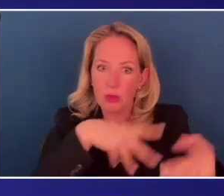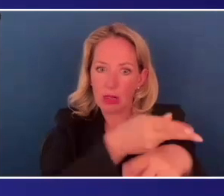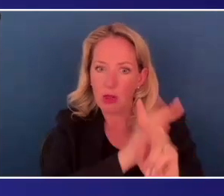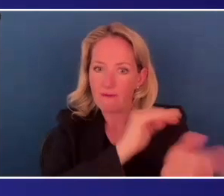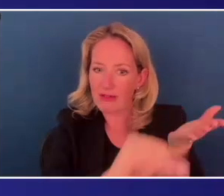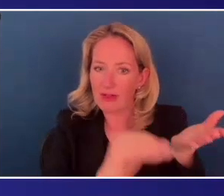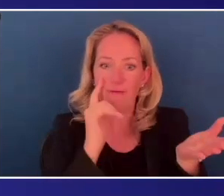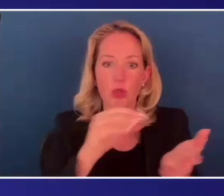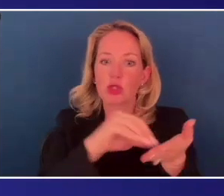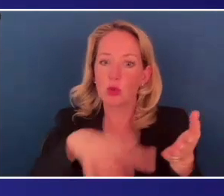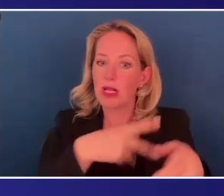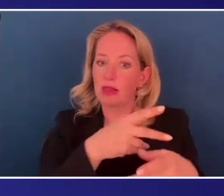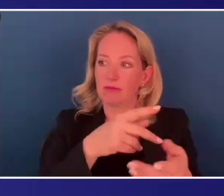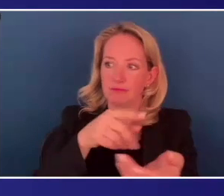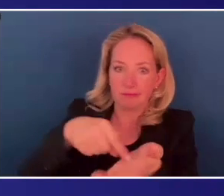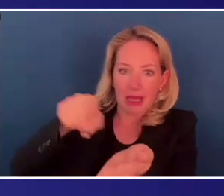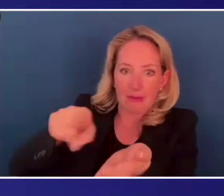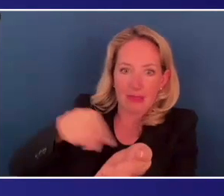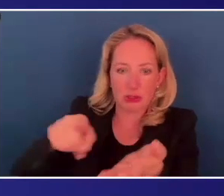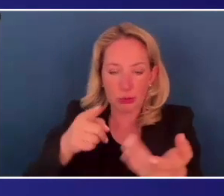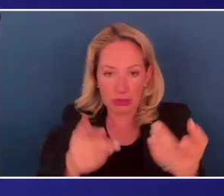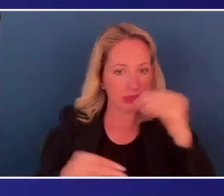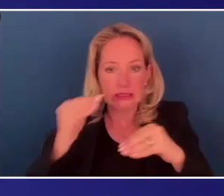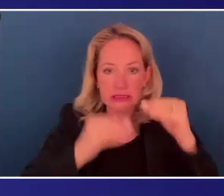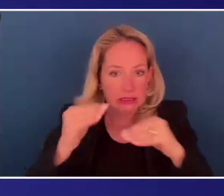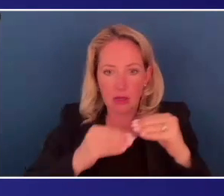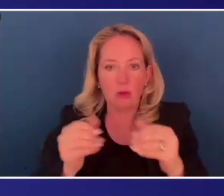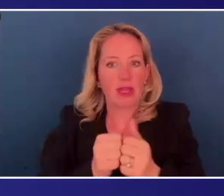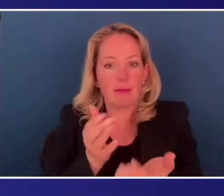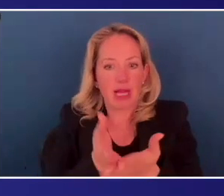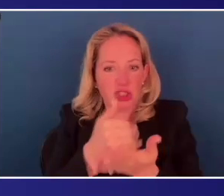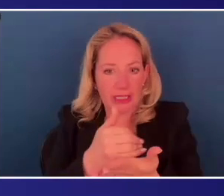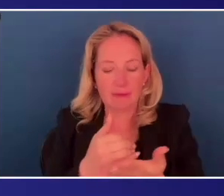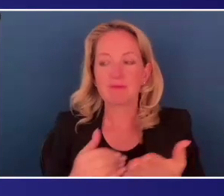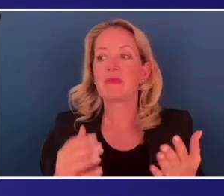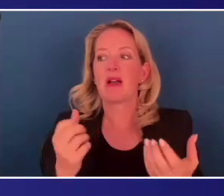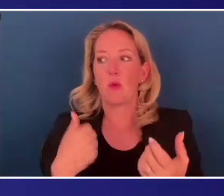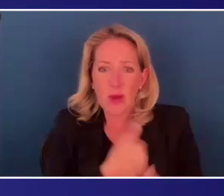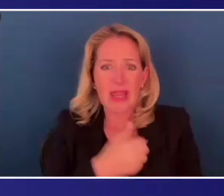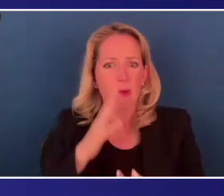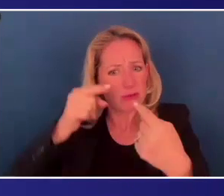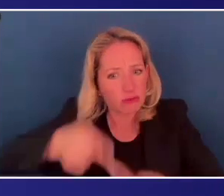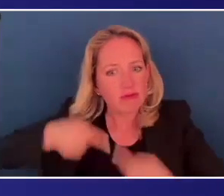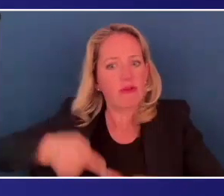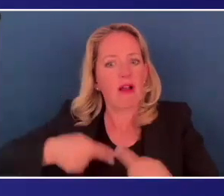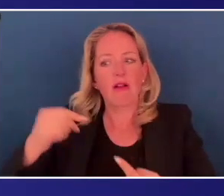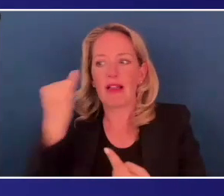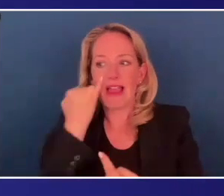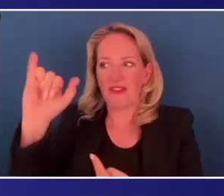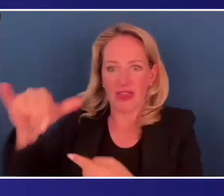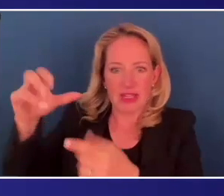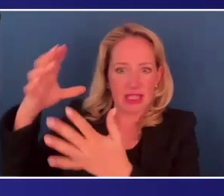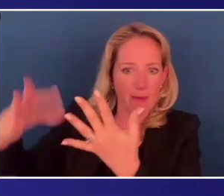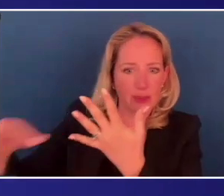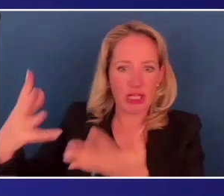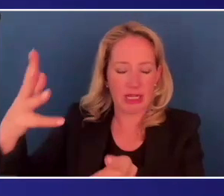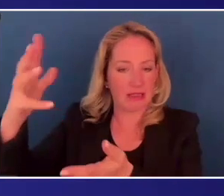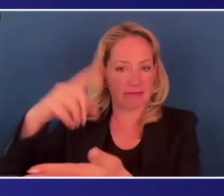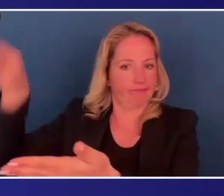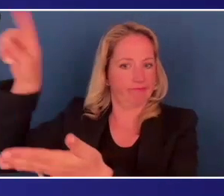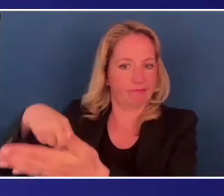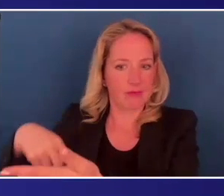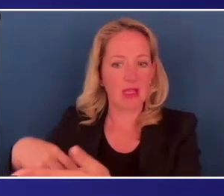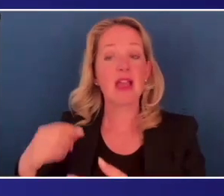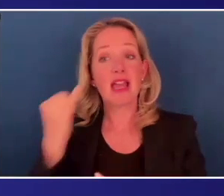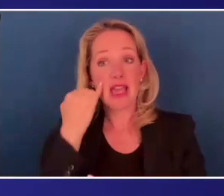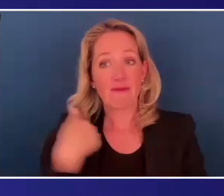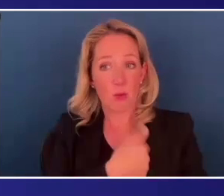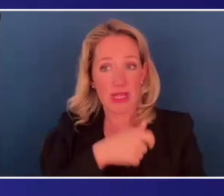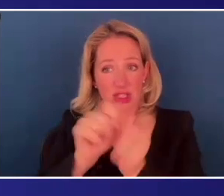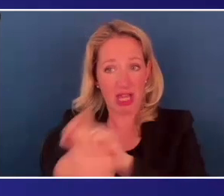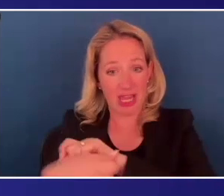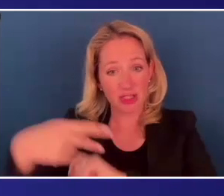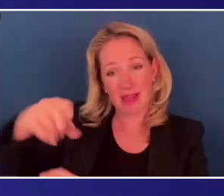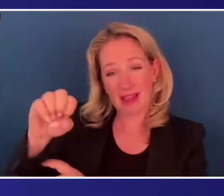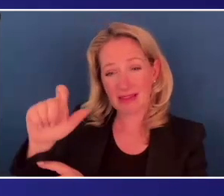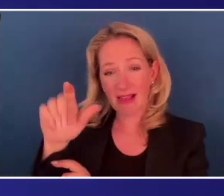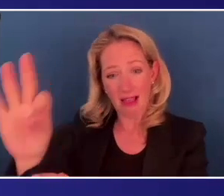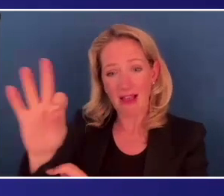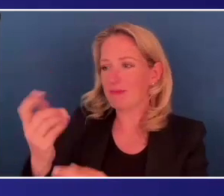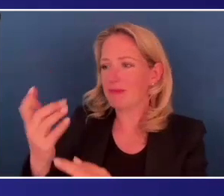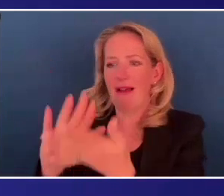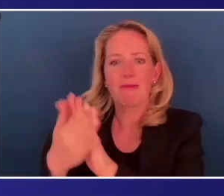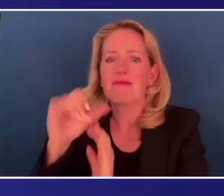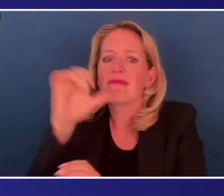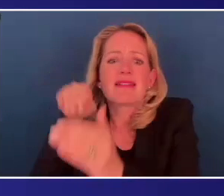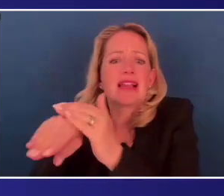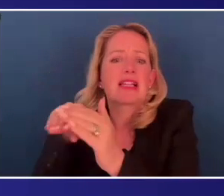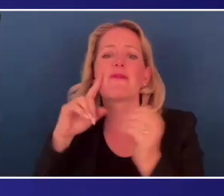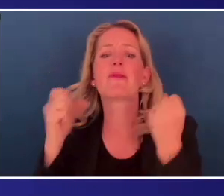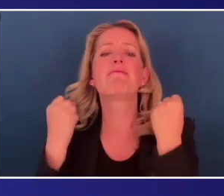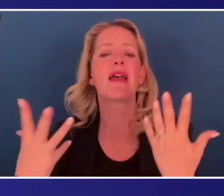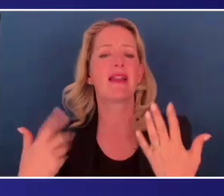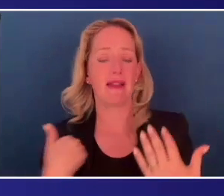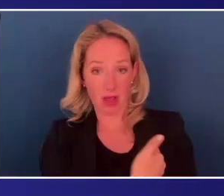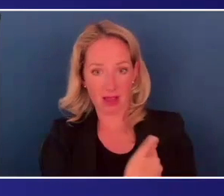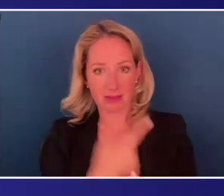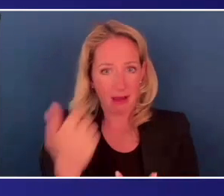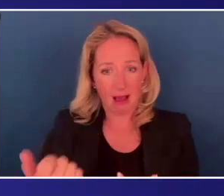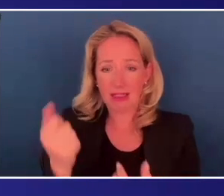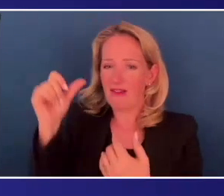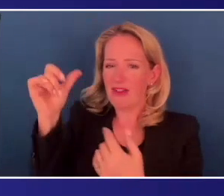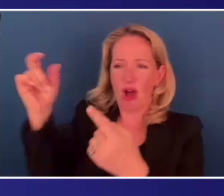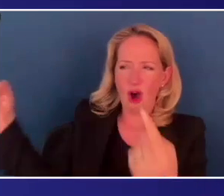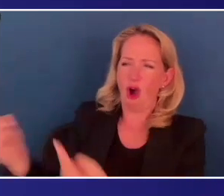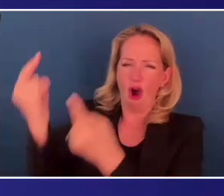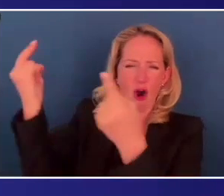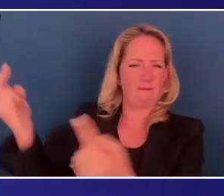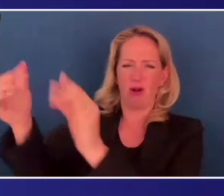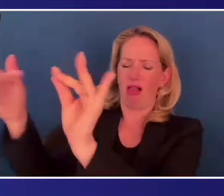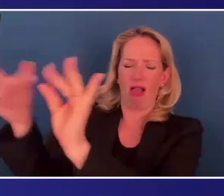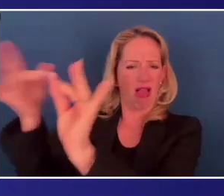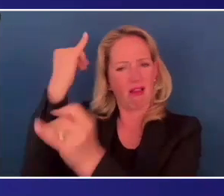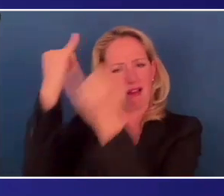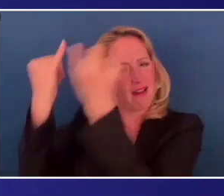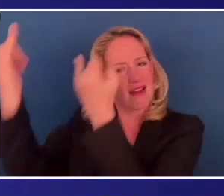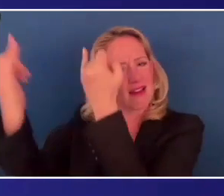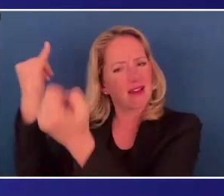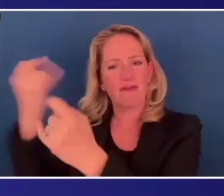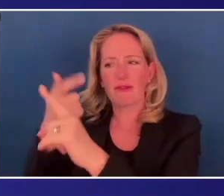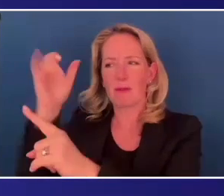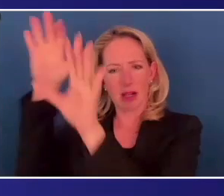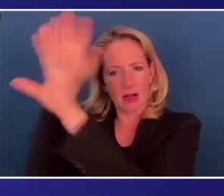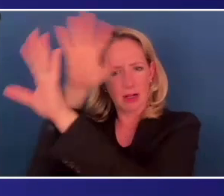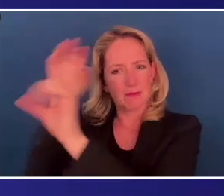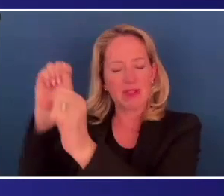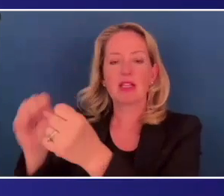This is exactly what will happen if we change PS select to the degree that it becomes inaccessible for so many of us because of harmful rhetoric being spewed by an administration that is advocating for more pain and suffering.